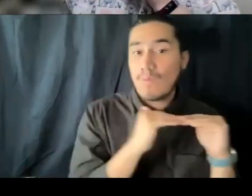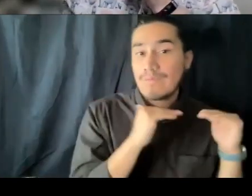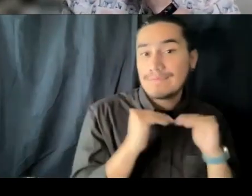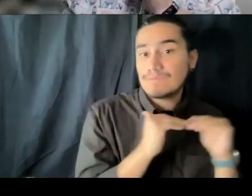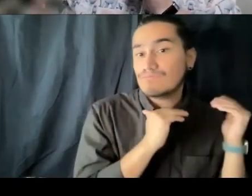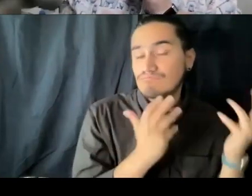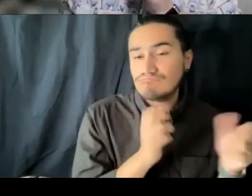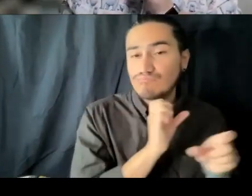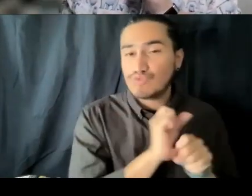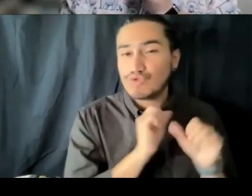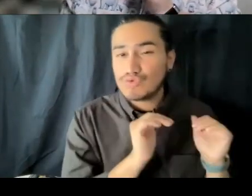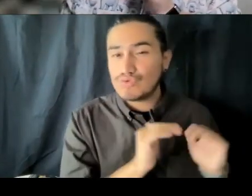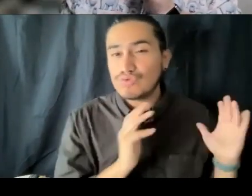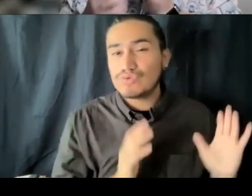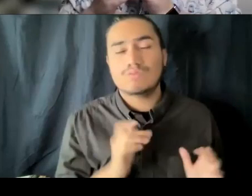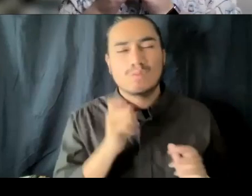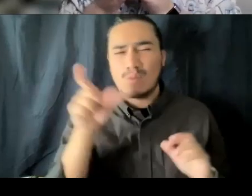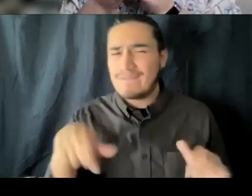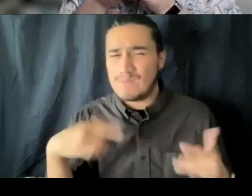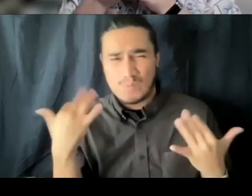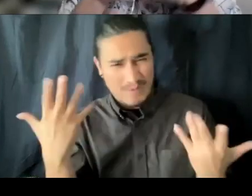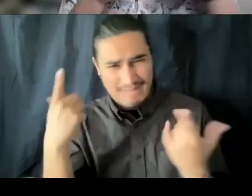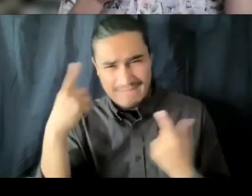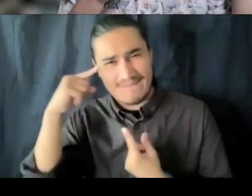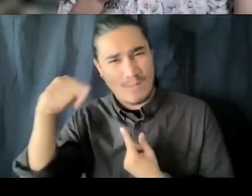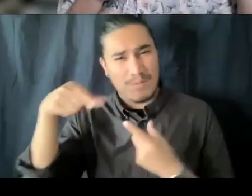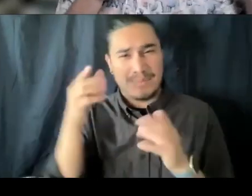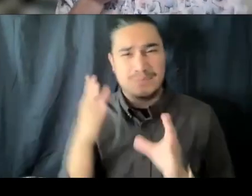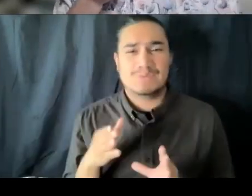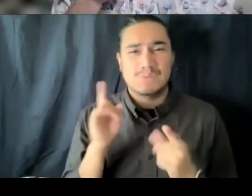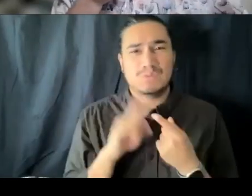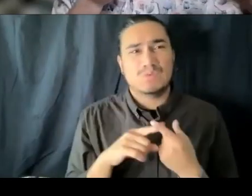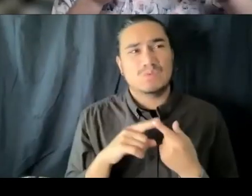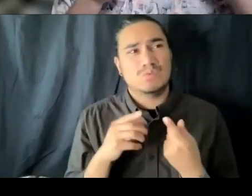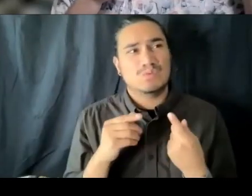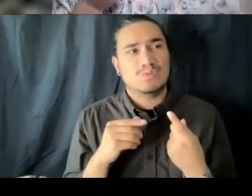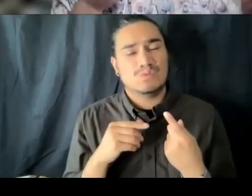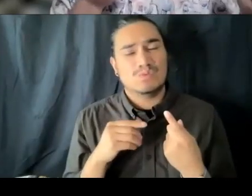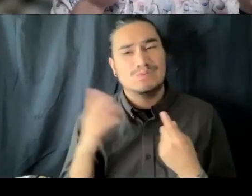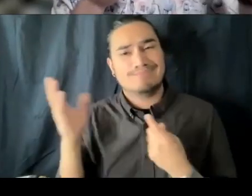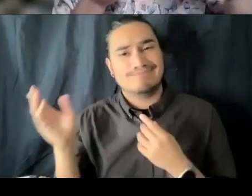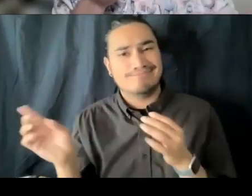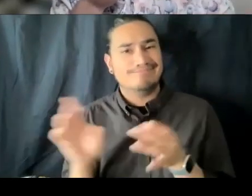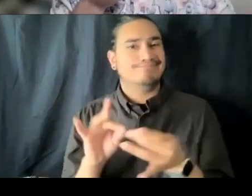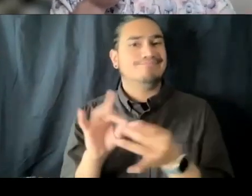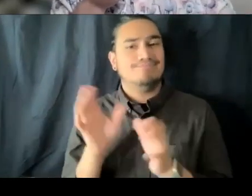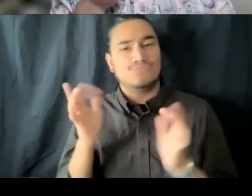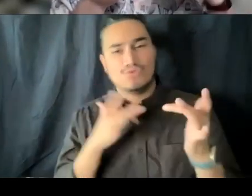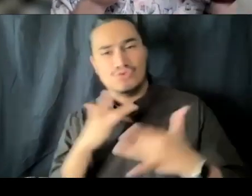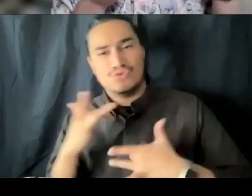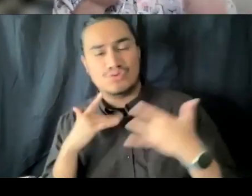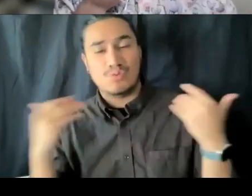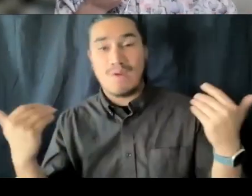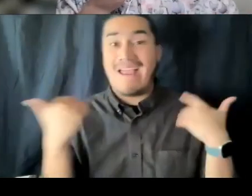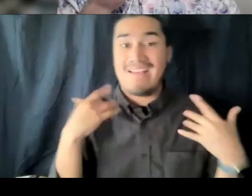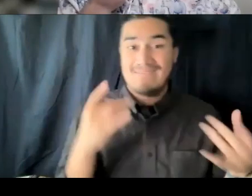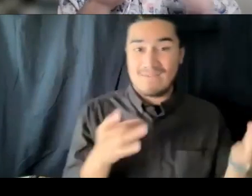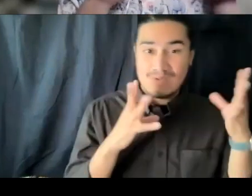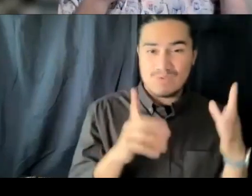you don't have to wait for someone to bring a concern or have a crisis to start talking about mental health.